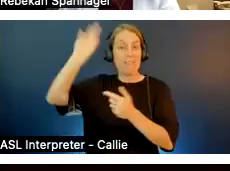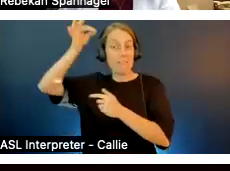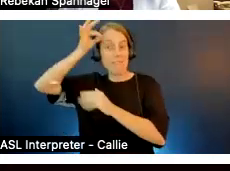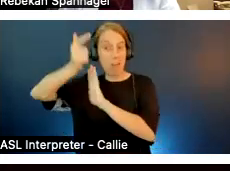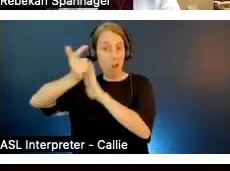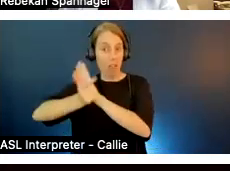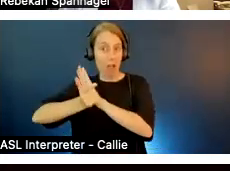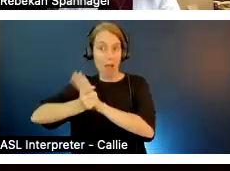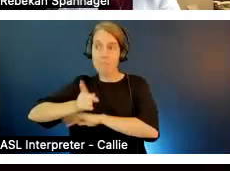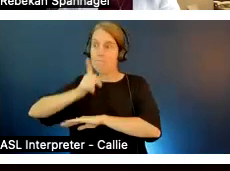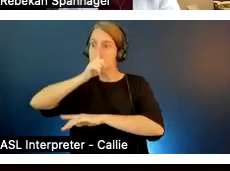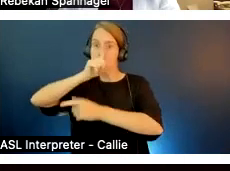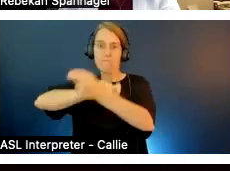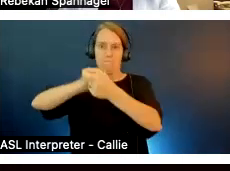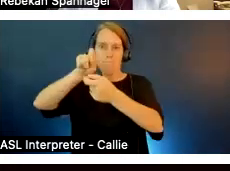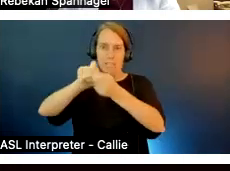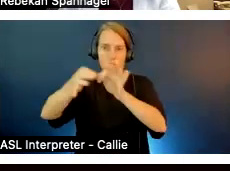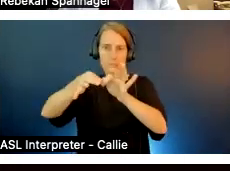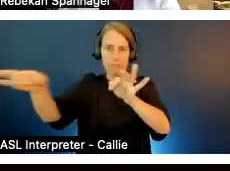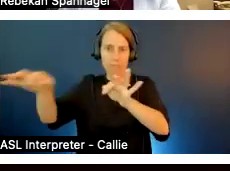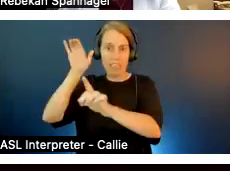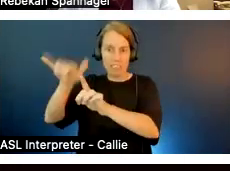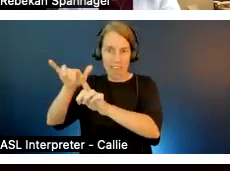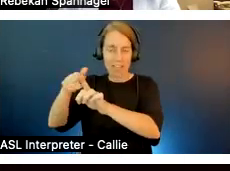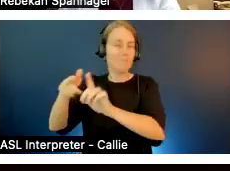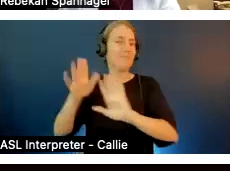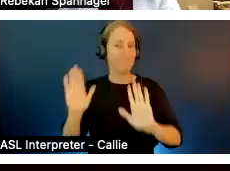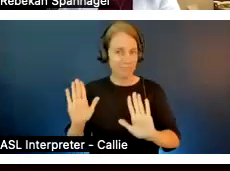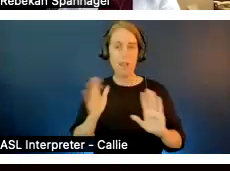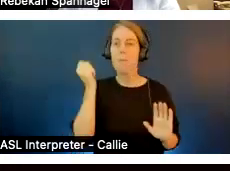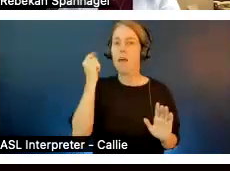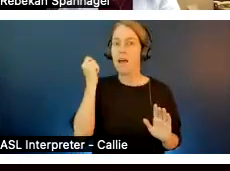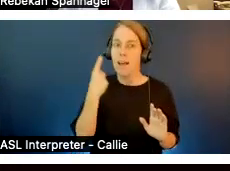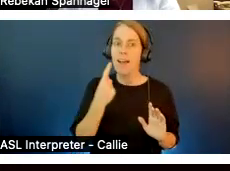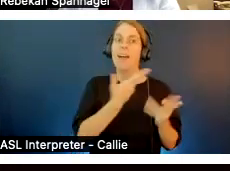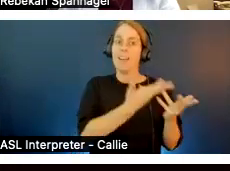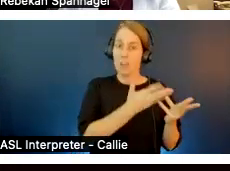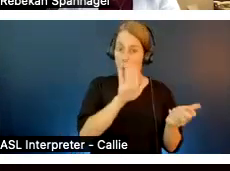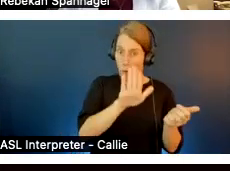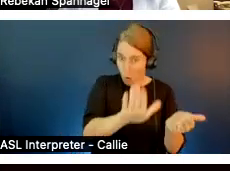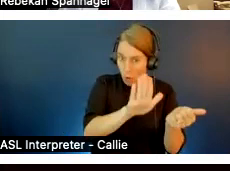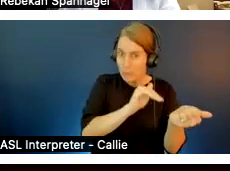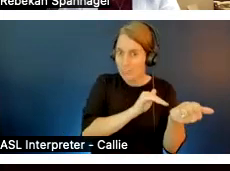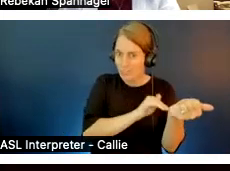but it is usually established and justified by the recommendations of your medical professionals